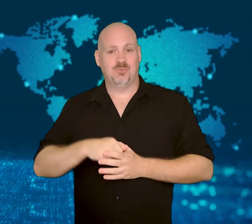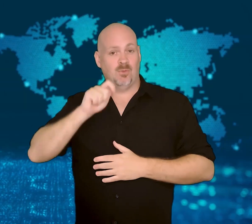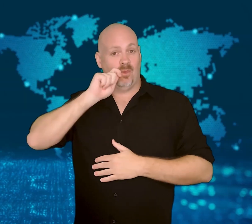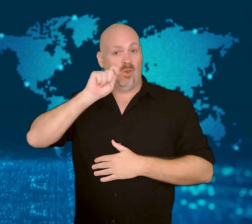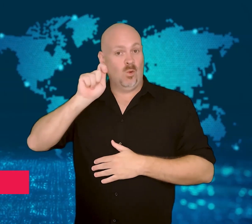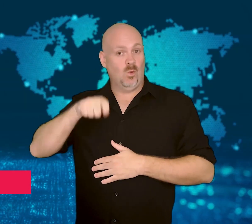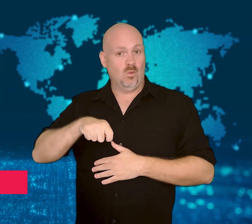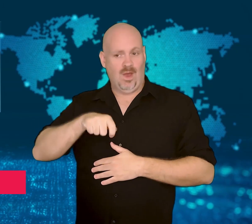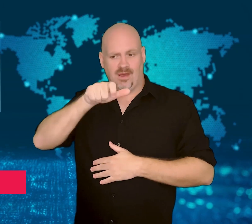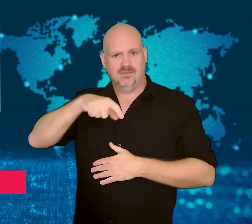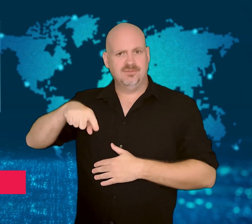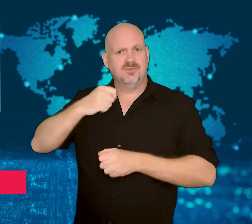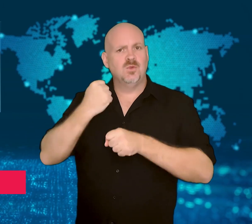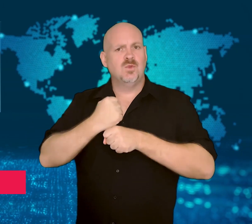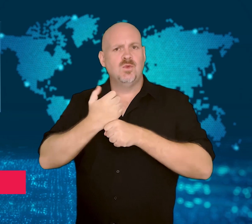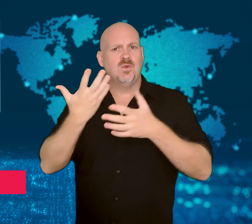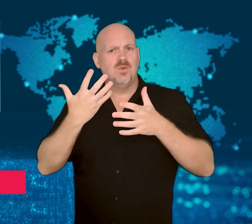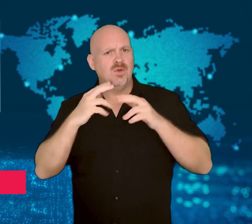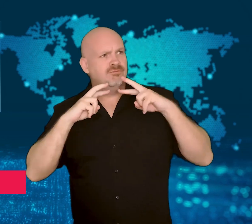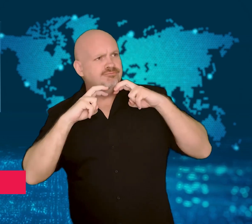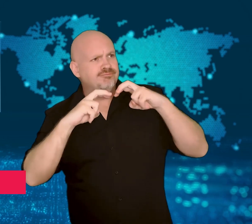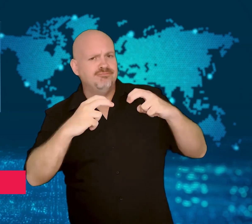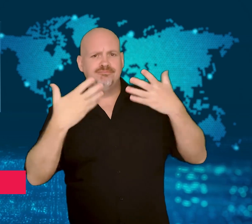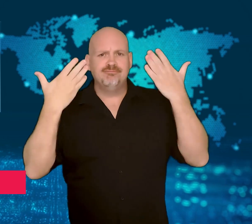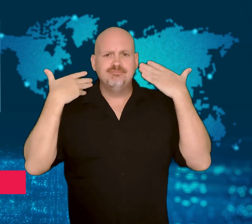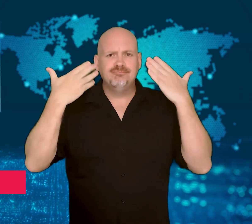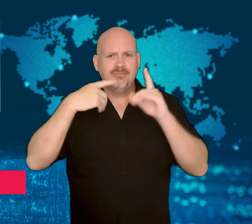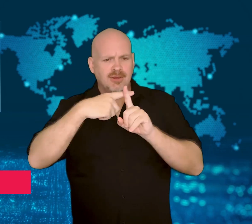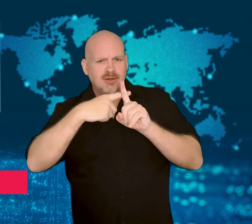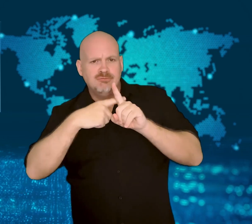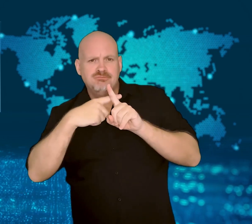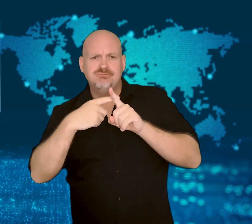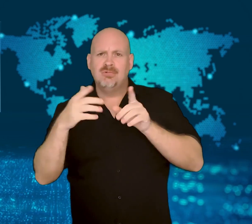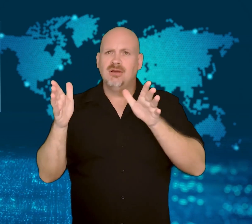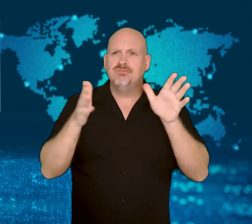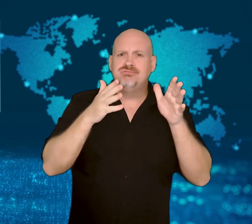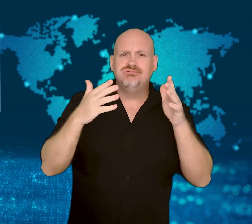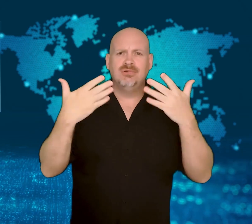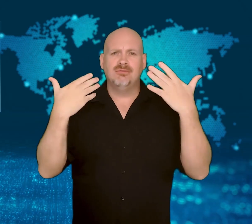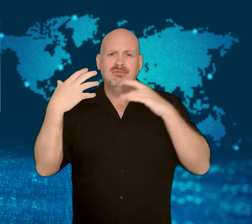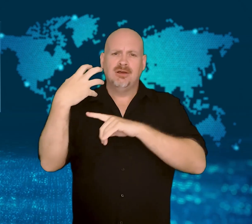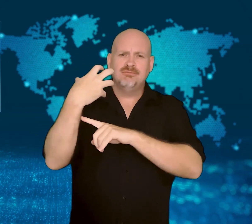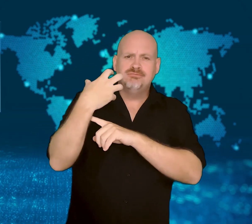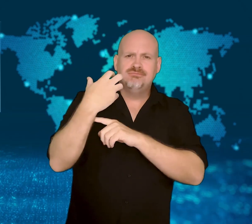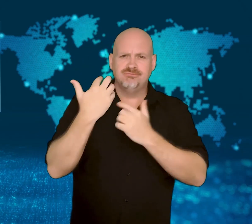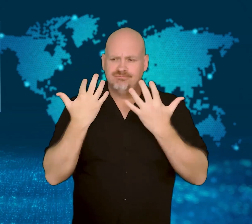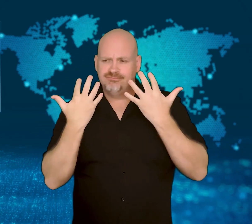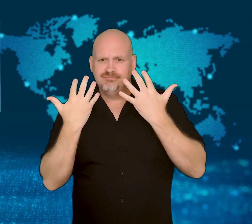[GAVIN]: Environmentalists in Ukraine are investigating the effects of the war